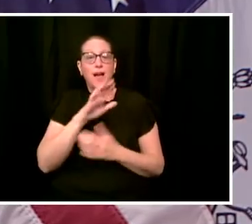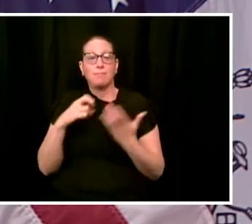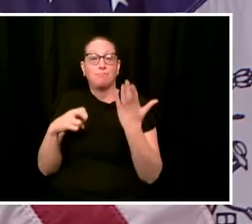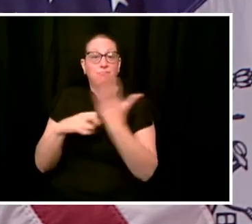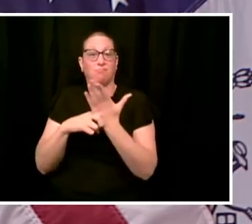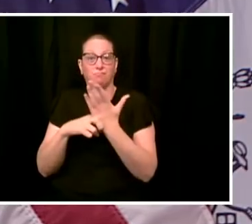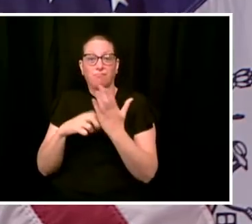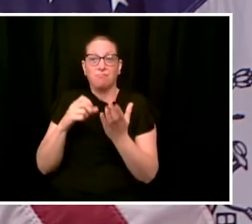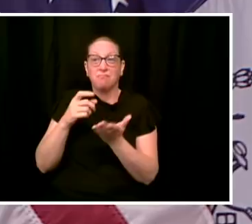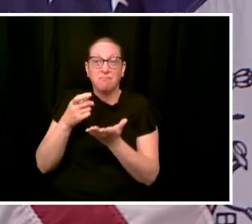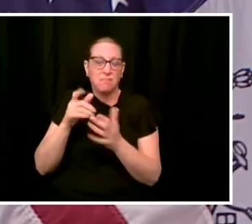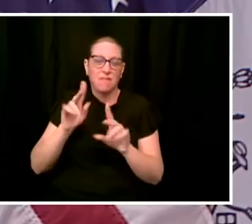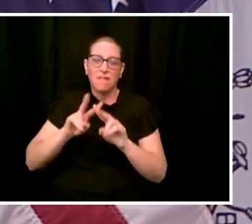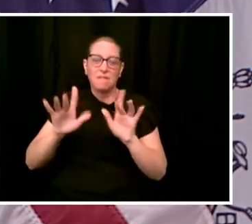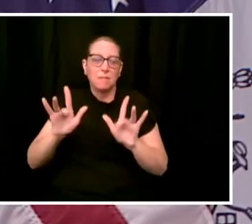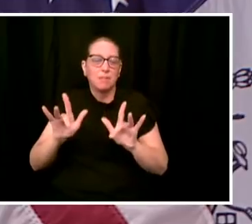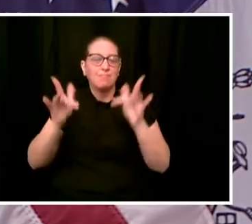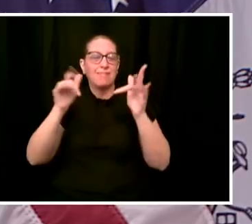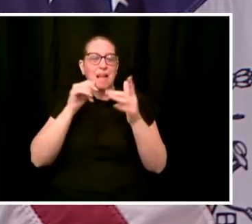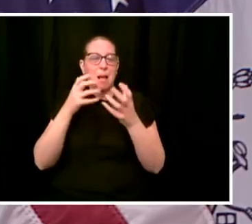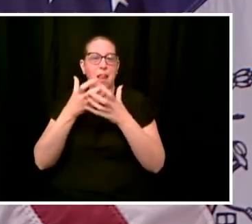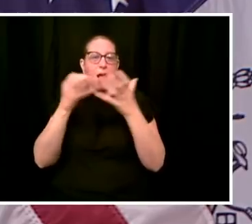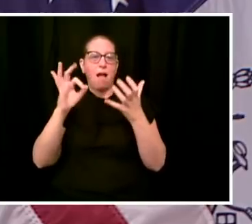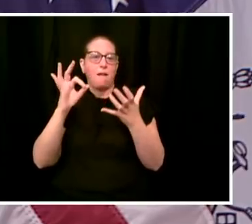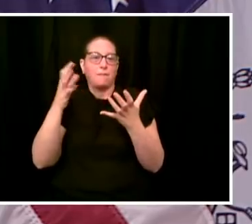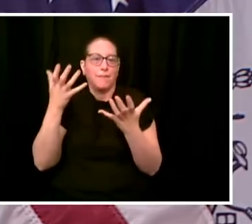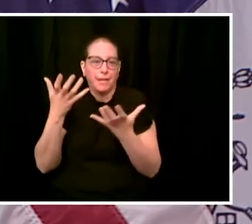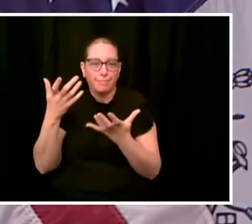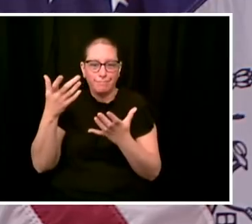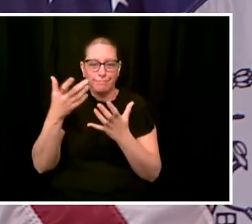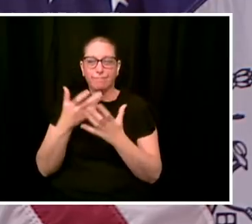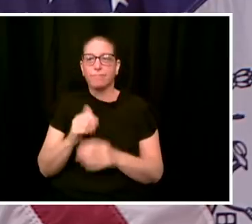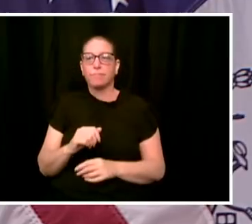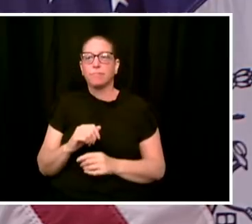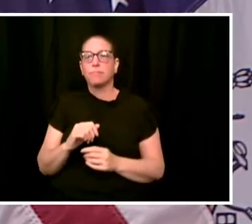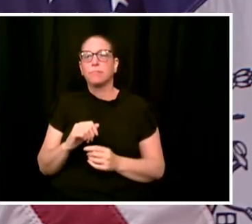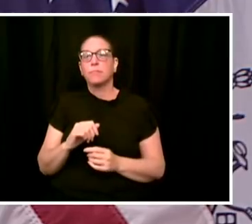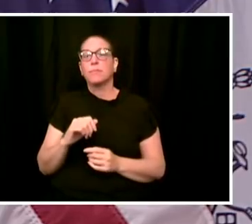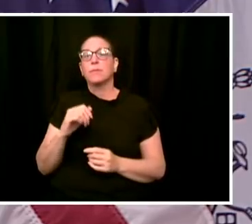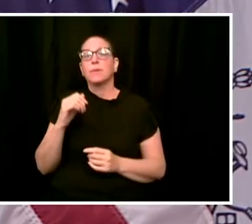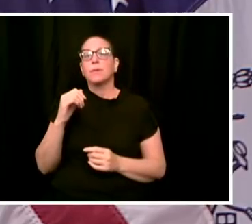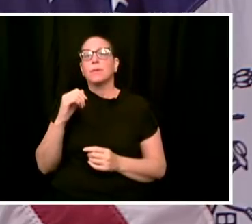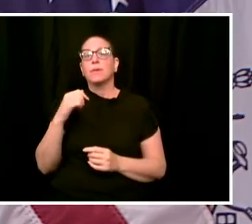LEVEL OFTIVITY IS